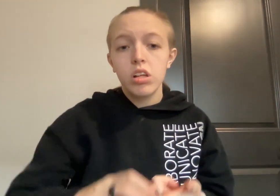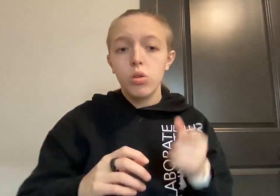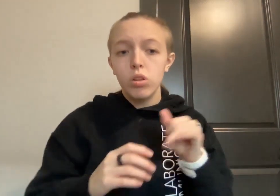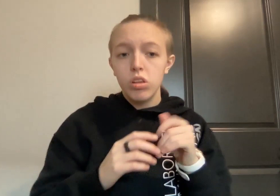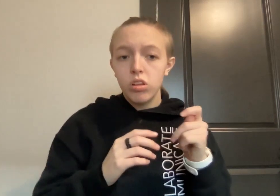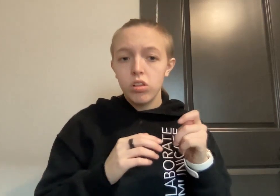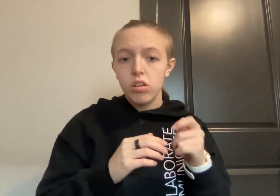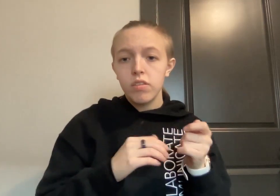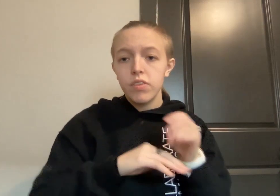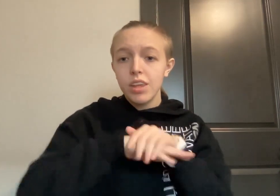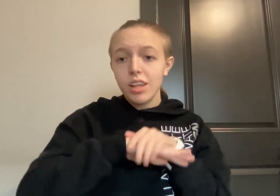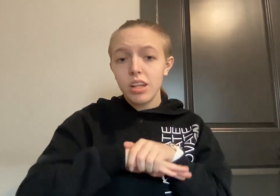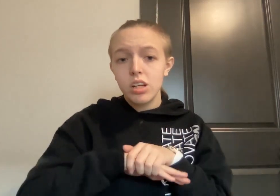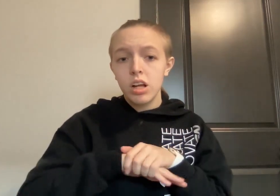to just English.